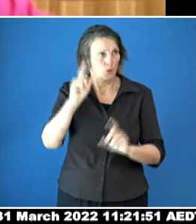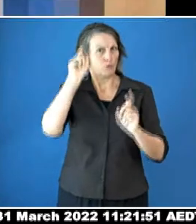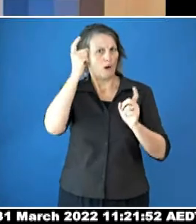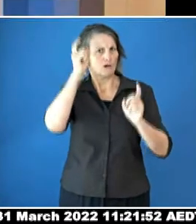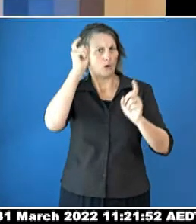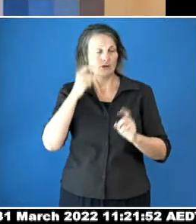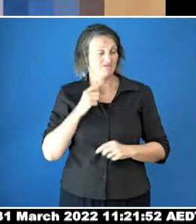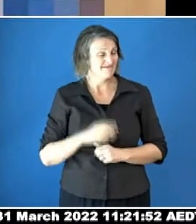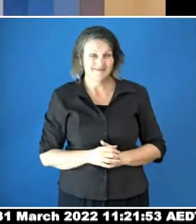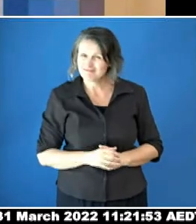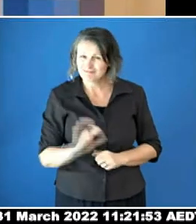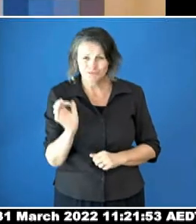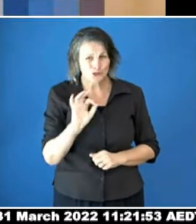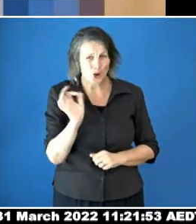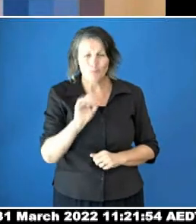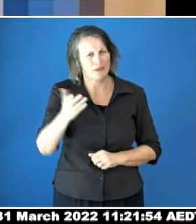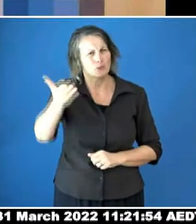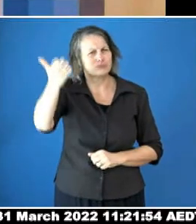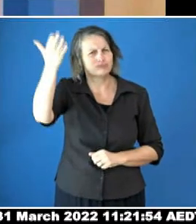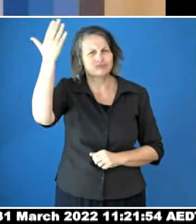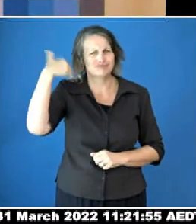No, but that was a long time ago.